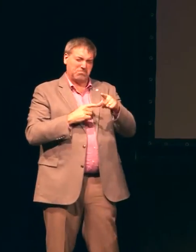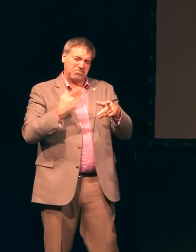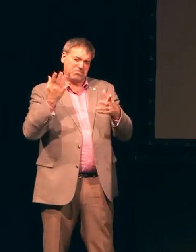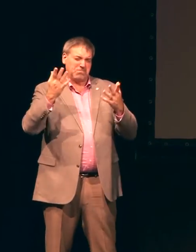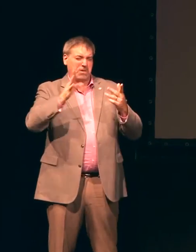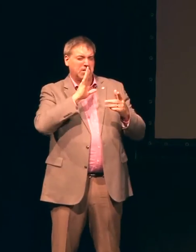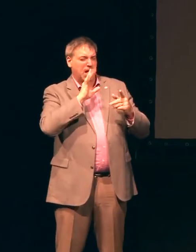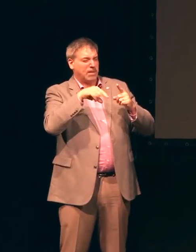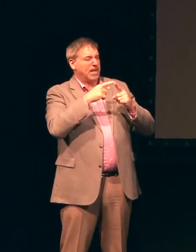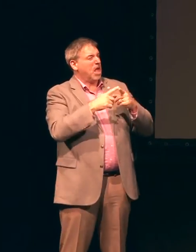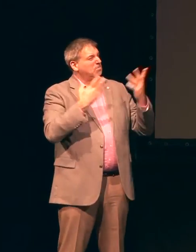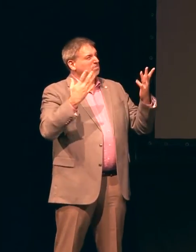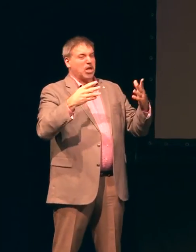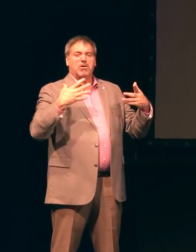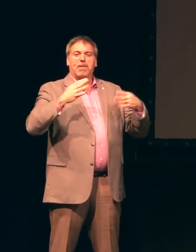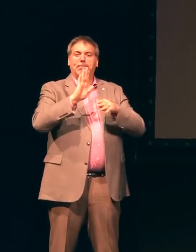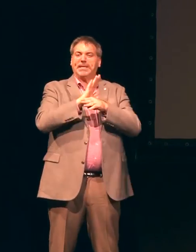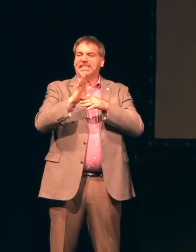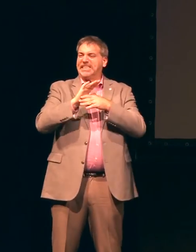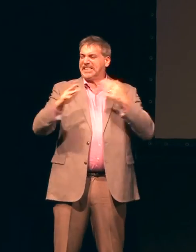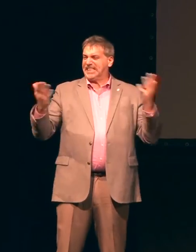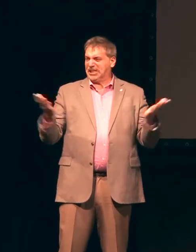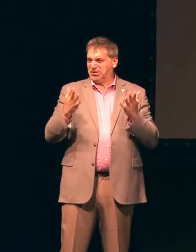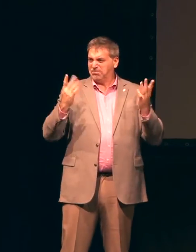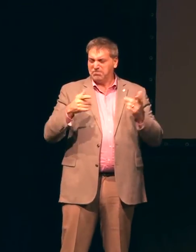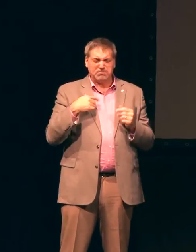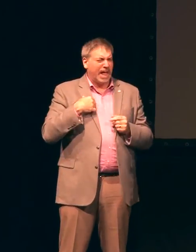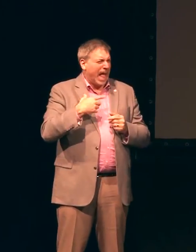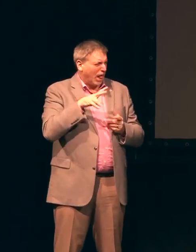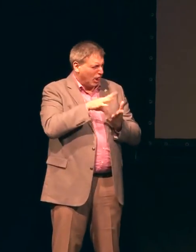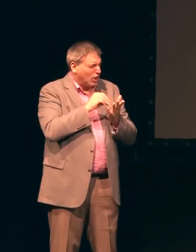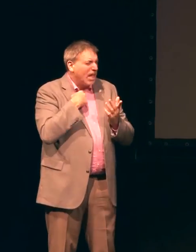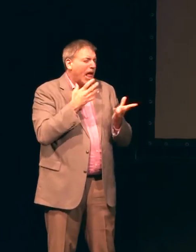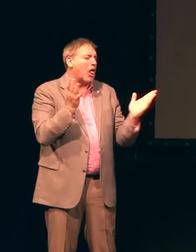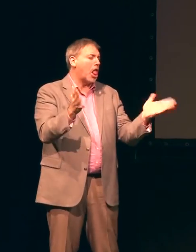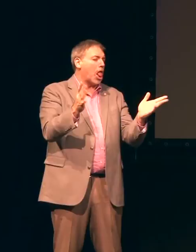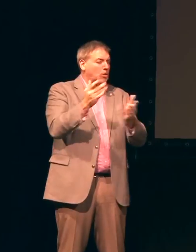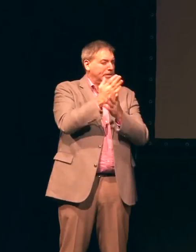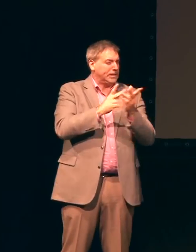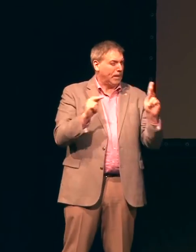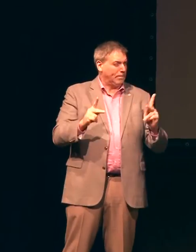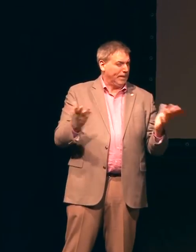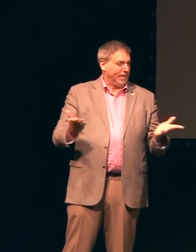Imagine. Let's talk about a local business. I